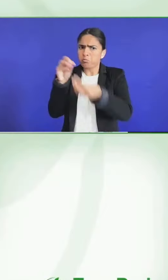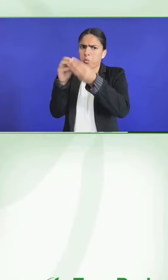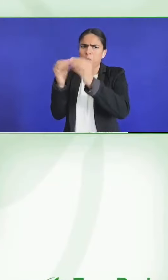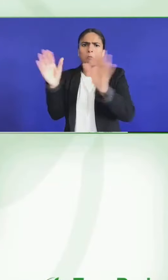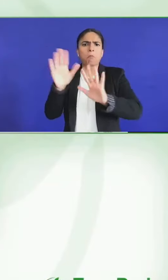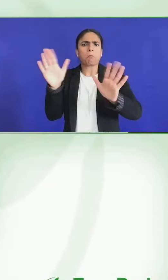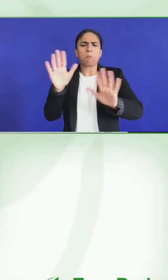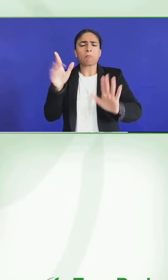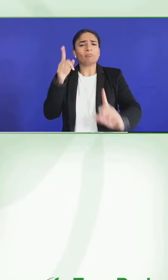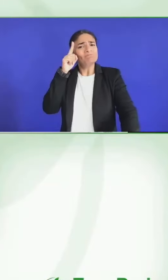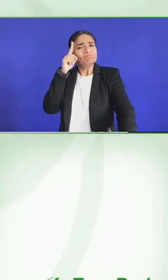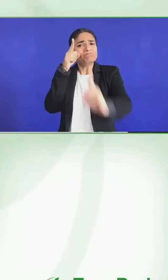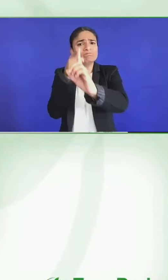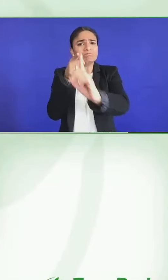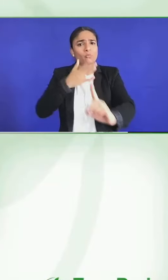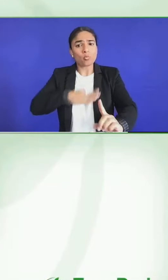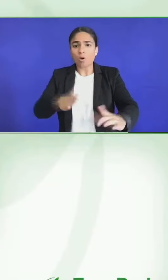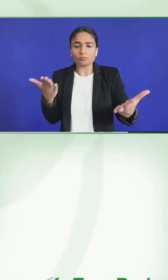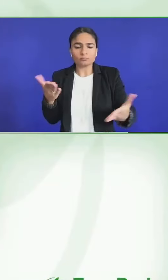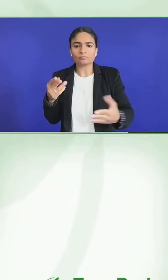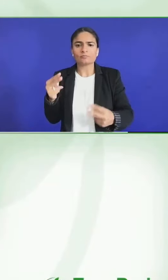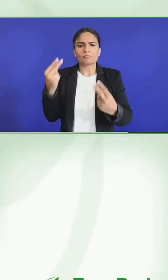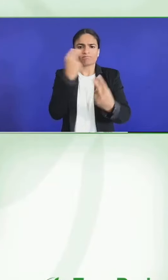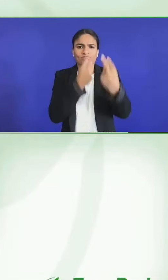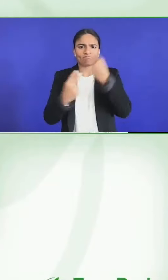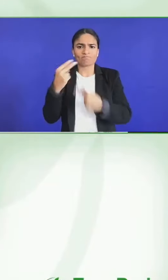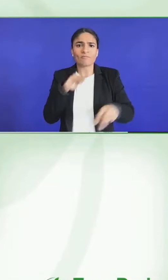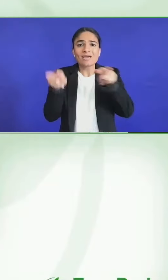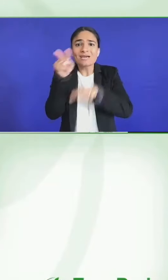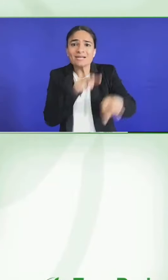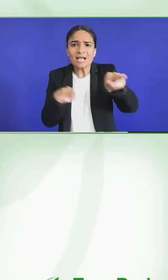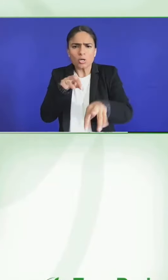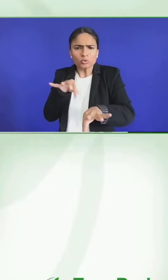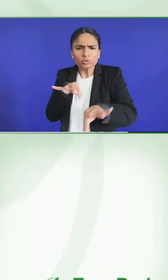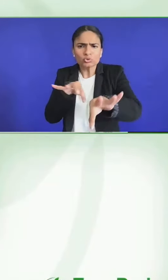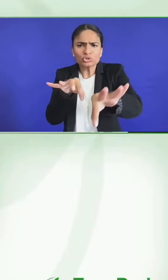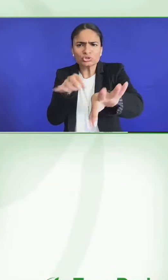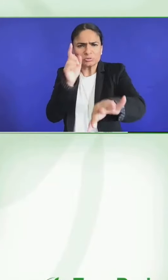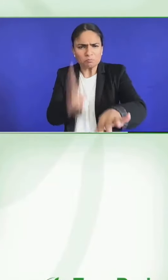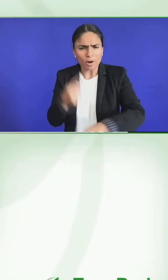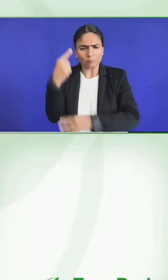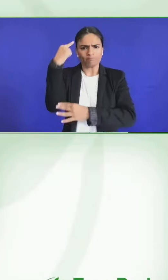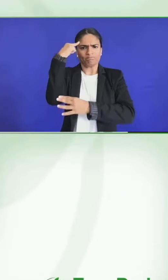However, this will not be at the expense of the right of disabled